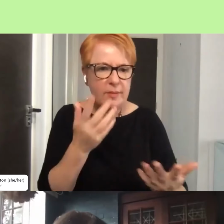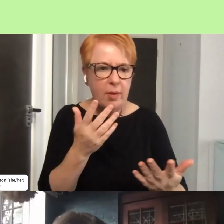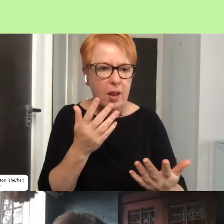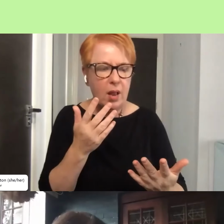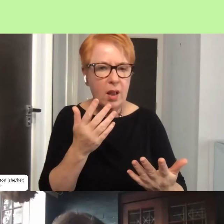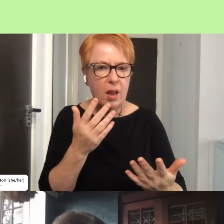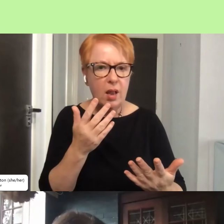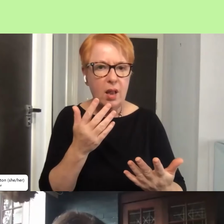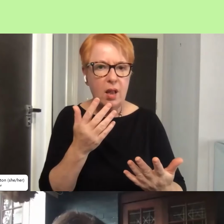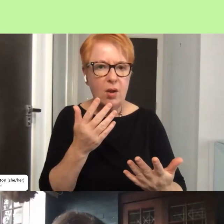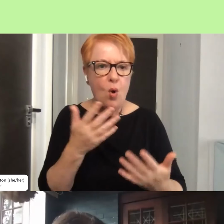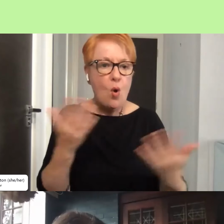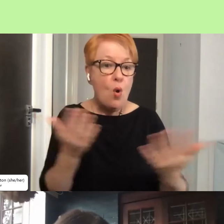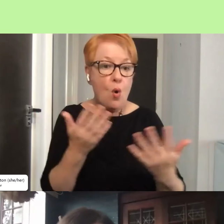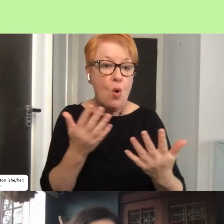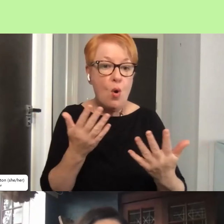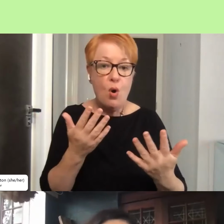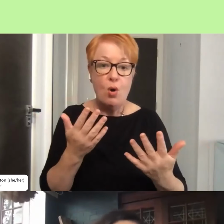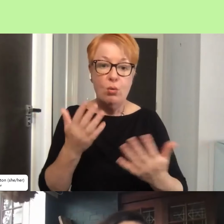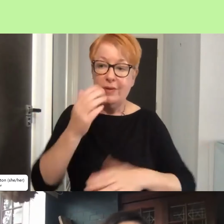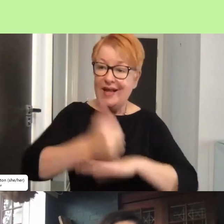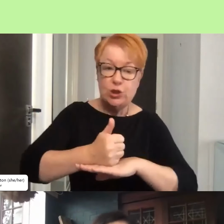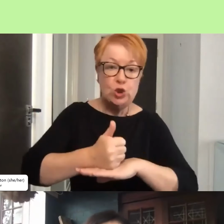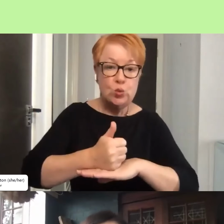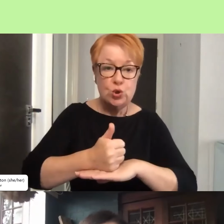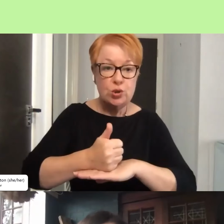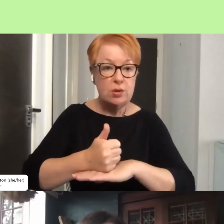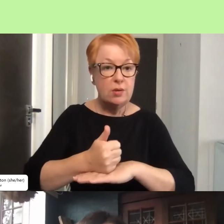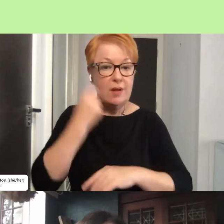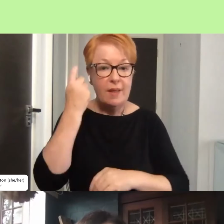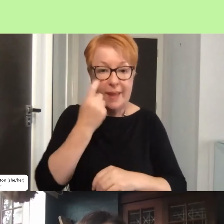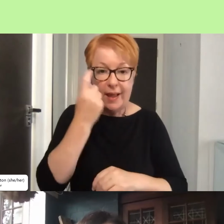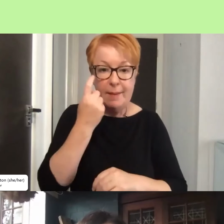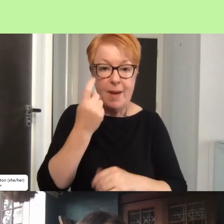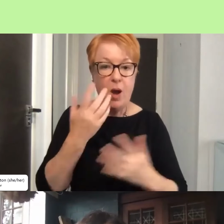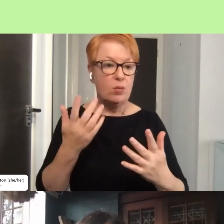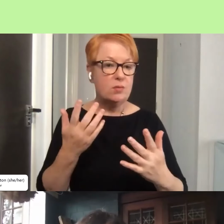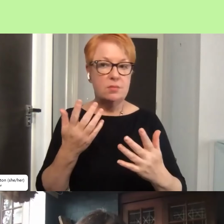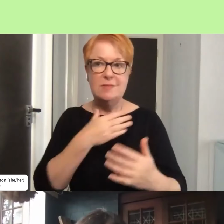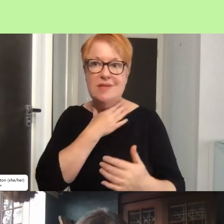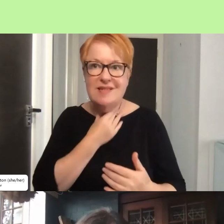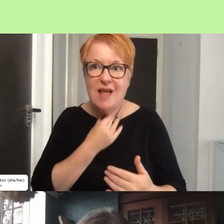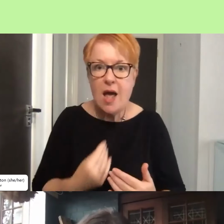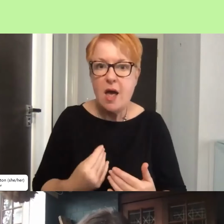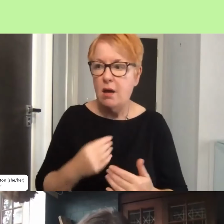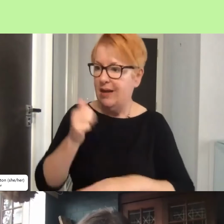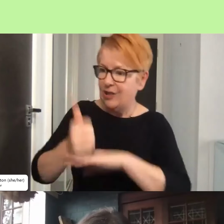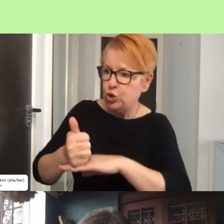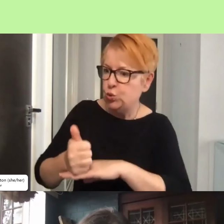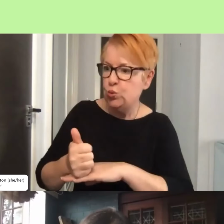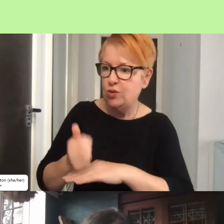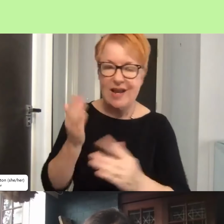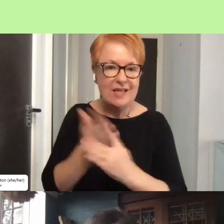Or what's possible for do for an institution in terms of curatorial desires or interventions? Wow, thank you.